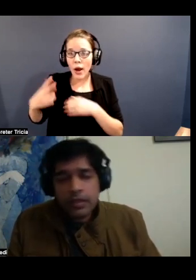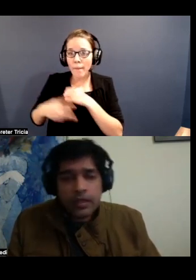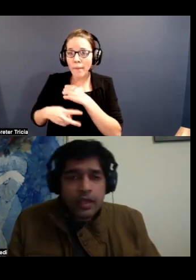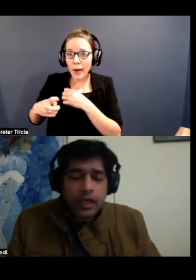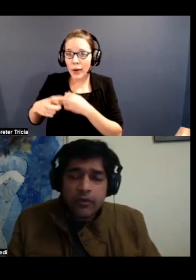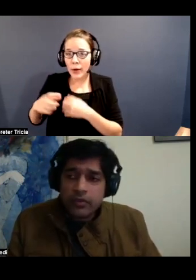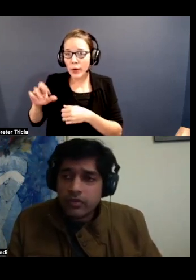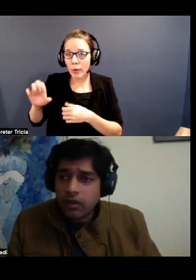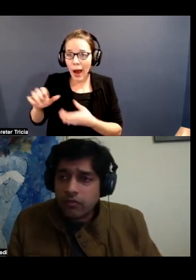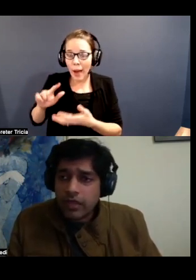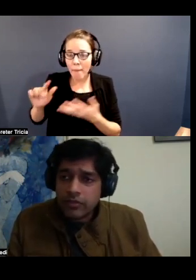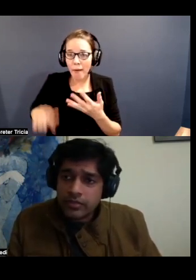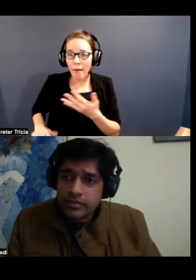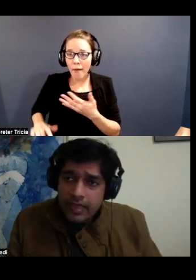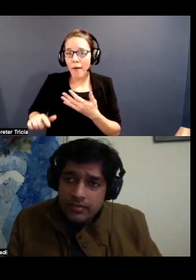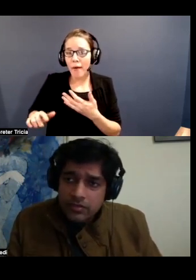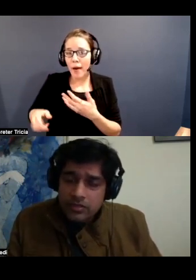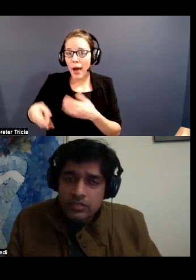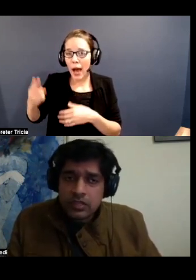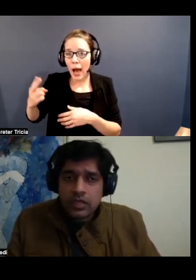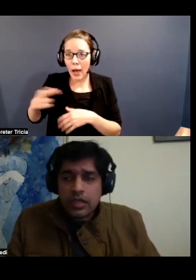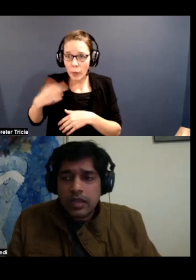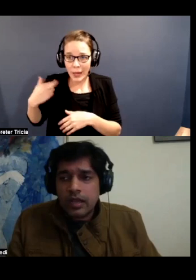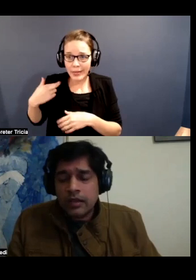higher risk of natural disasters.